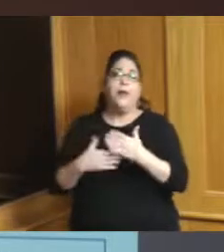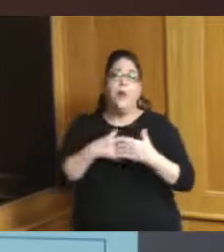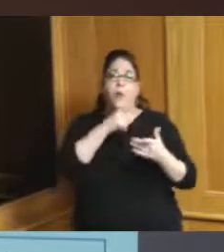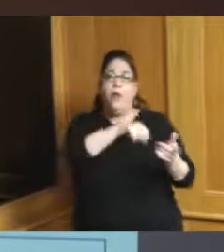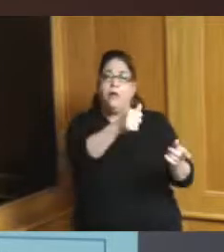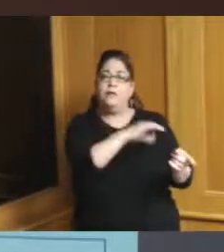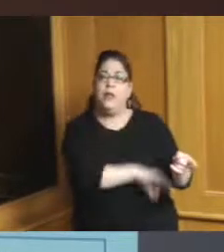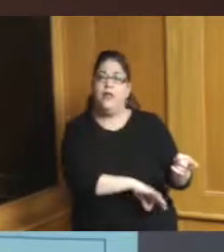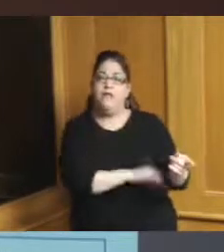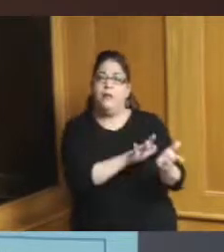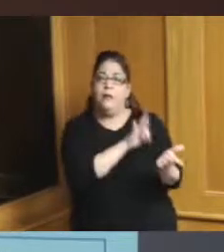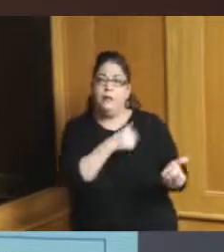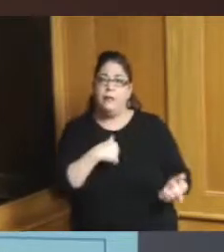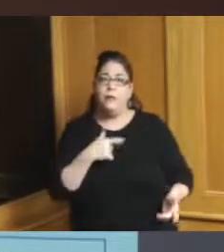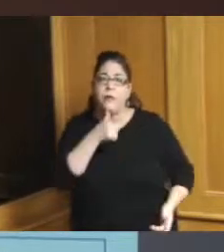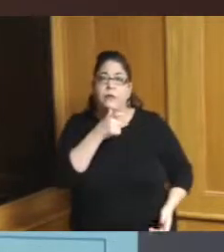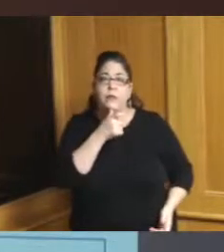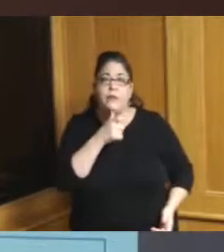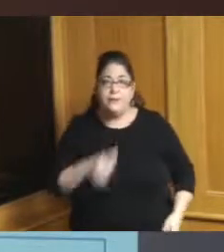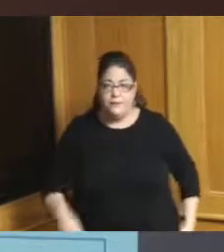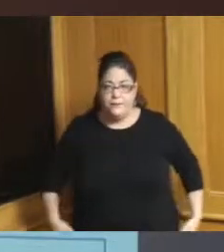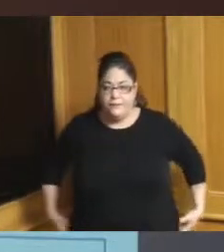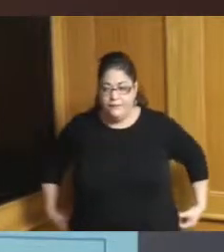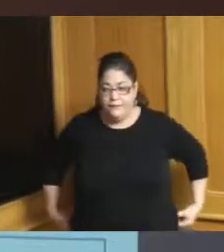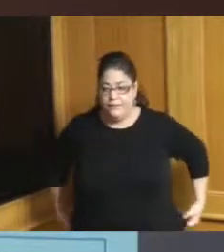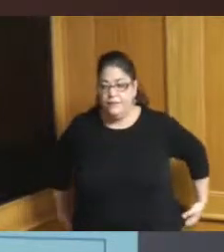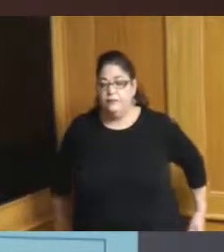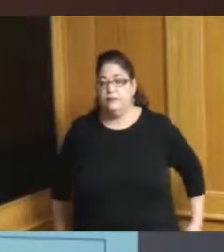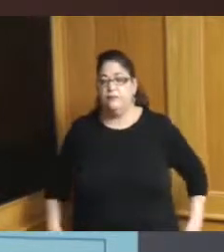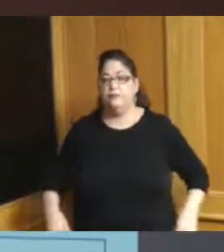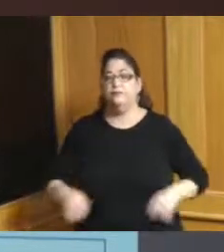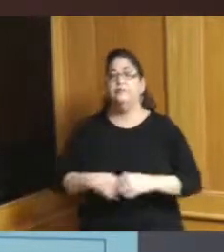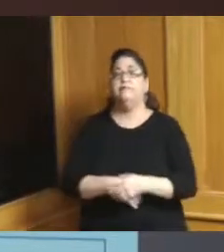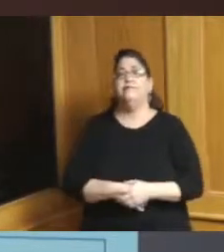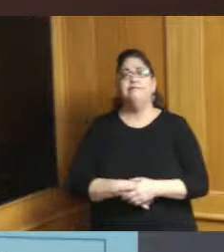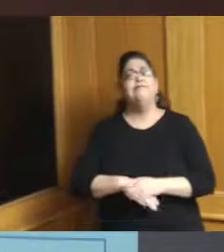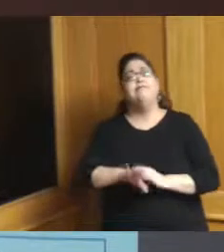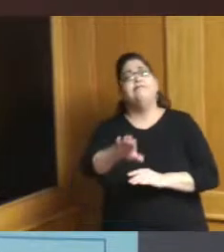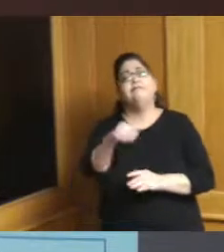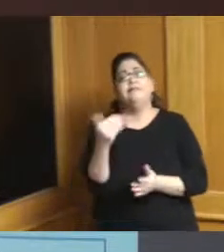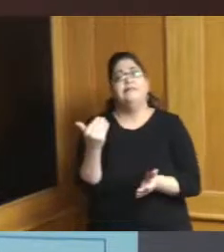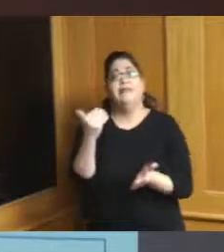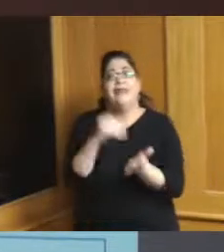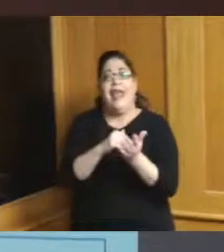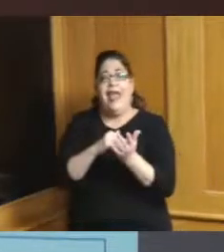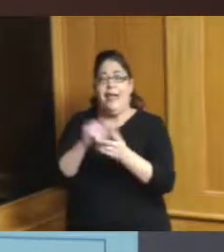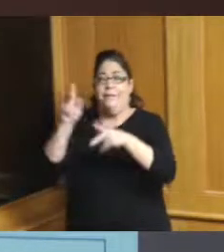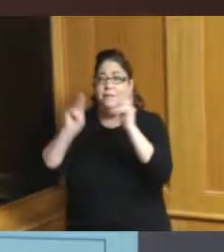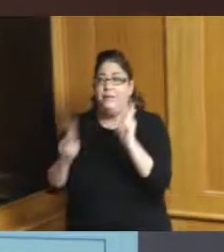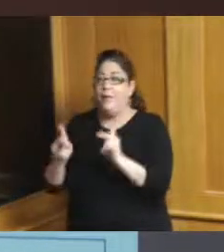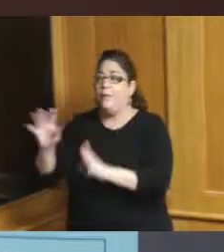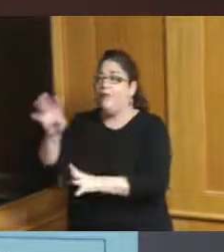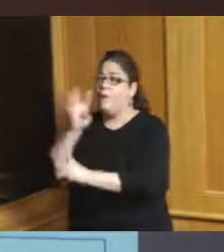this is a whole lot of quotes again I think there's so much power and including actual words of folks I think I want to read the